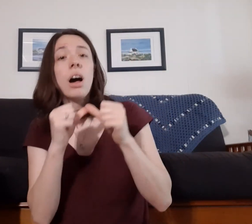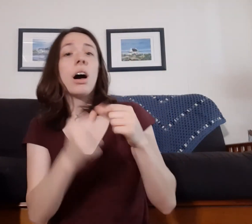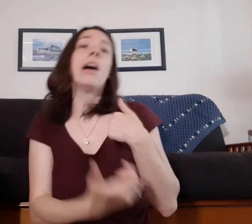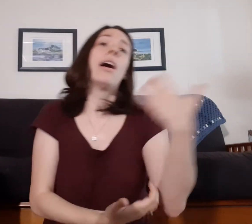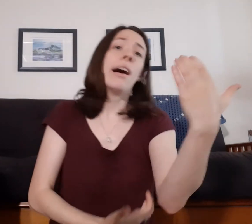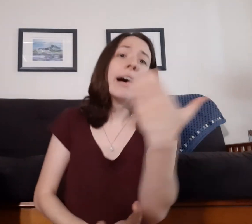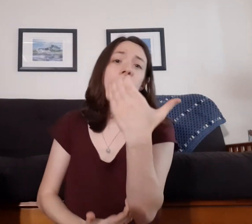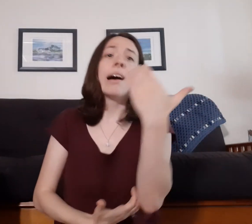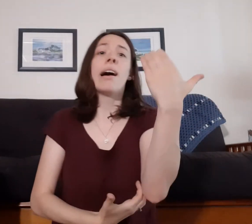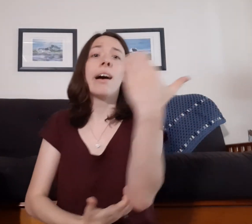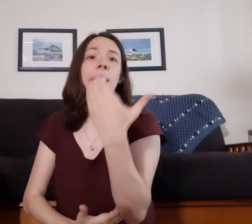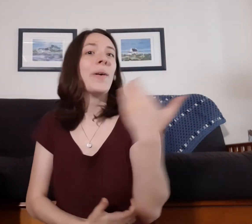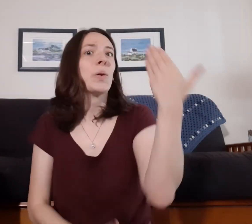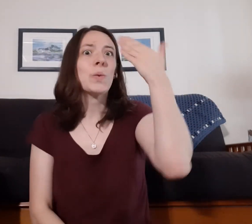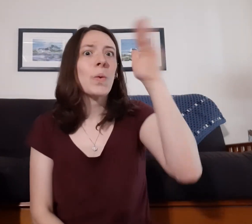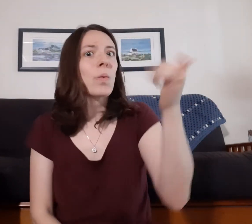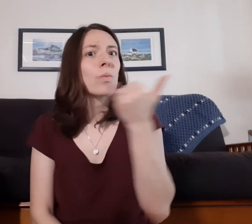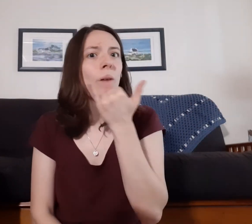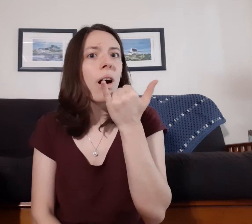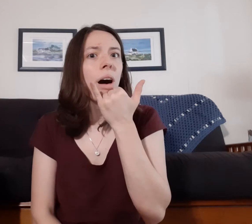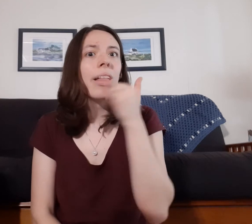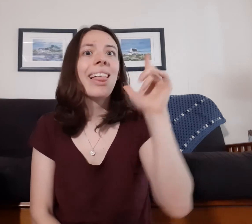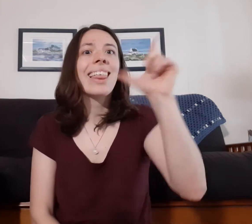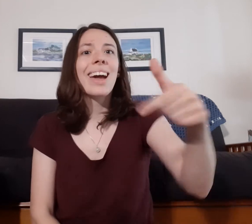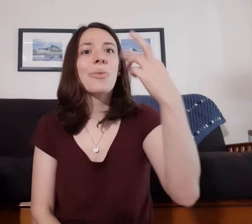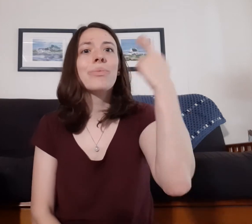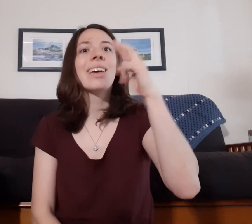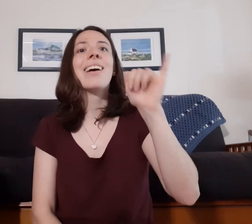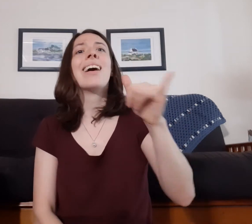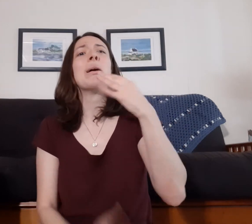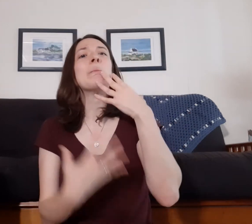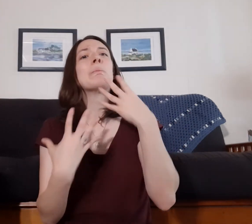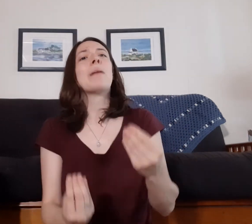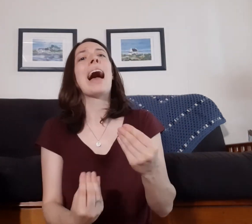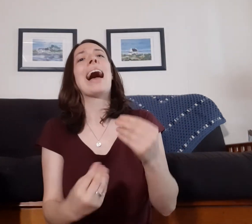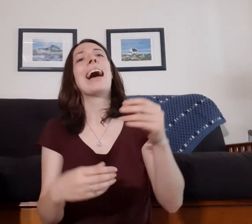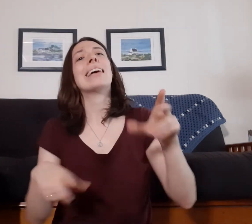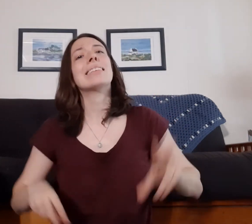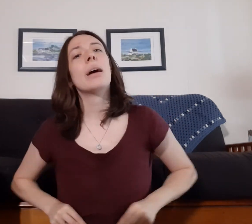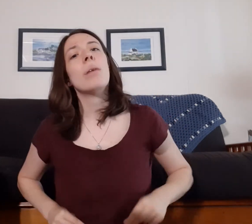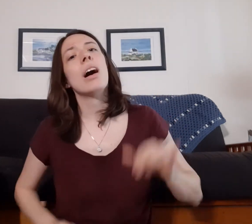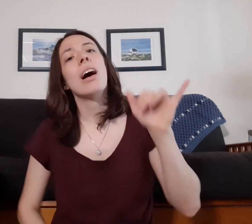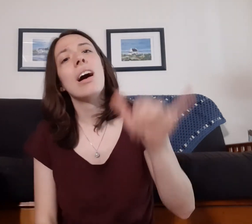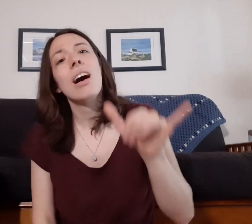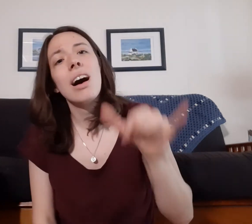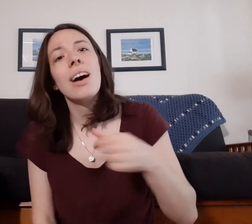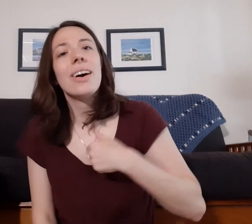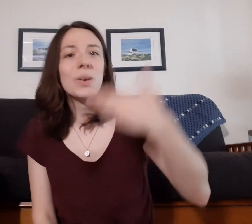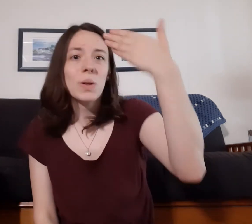We might carry them around and try to console them, not realizing what is wrong. Later, we might realize, "Oh, the diaper is wet."